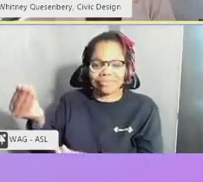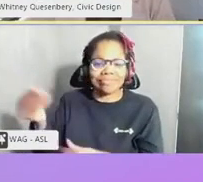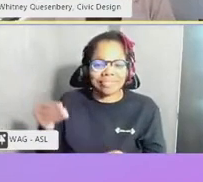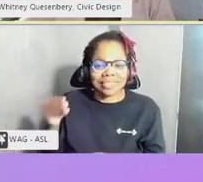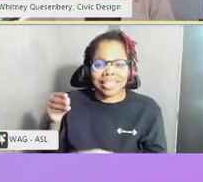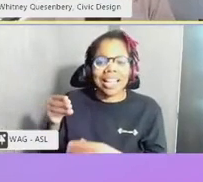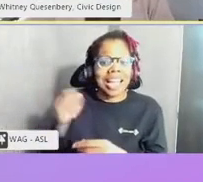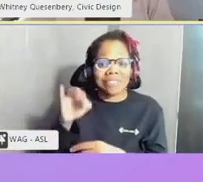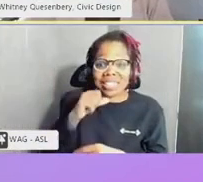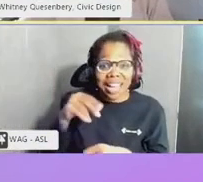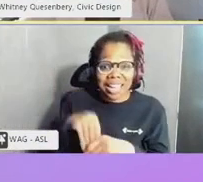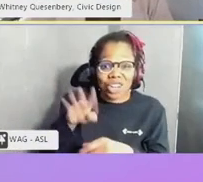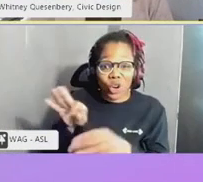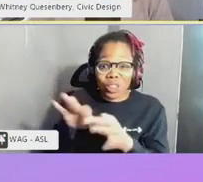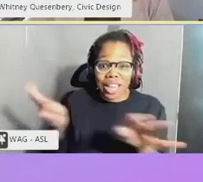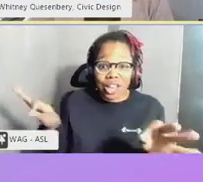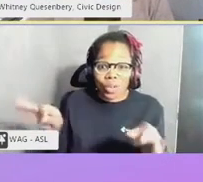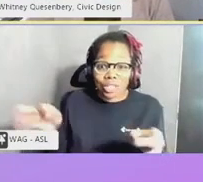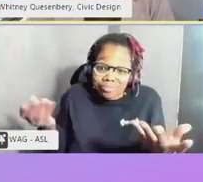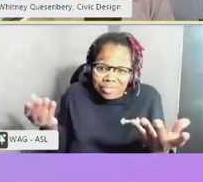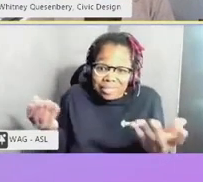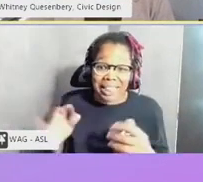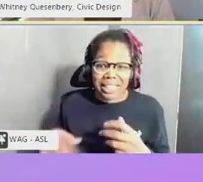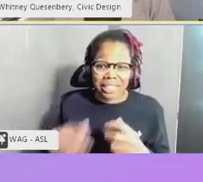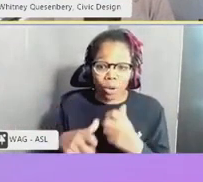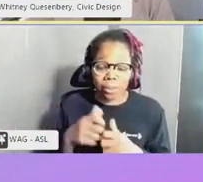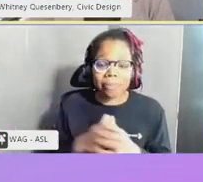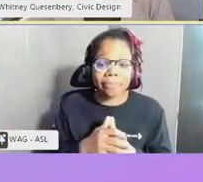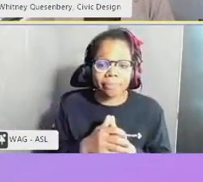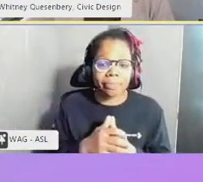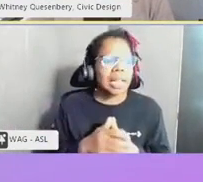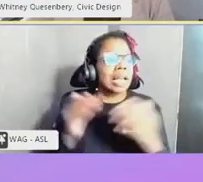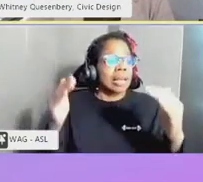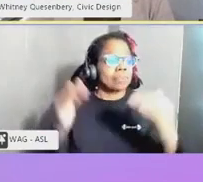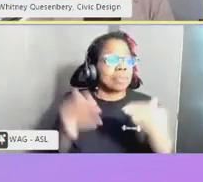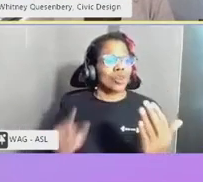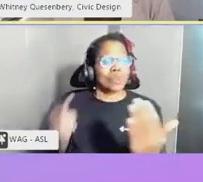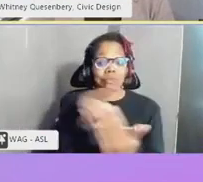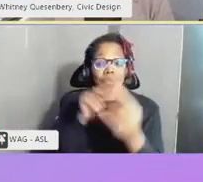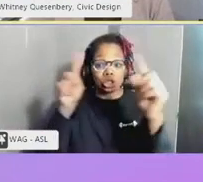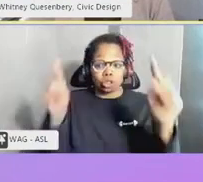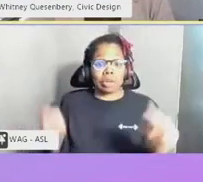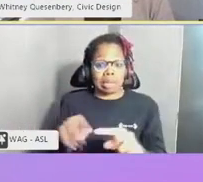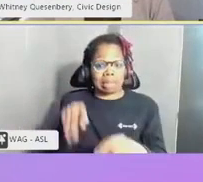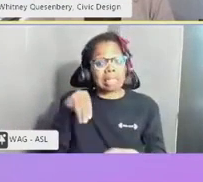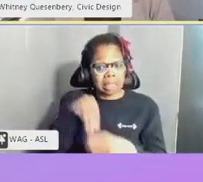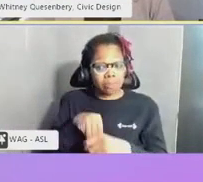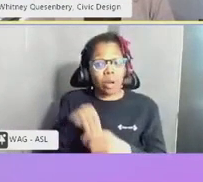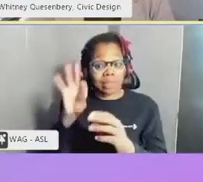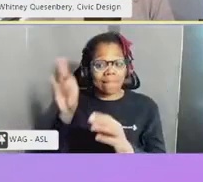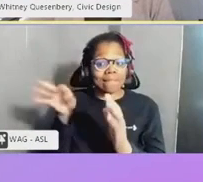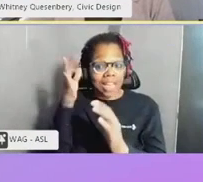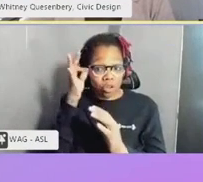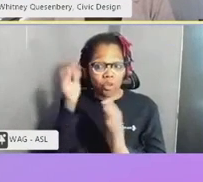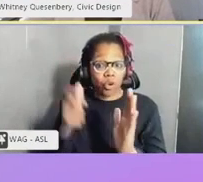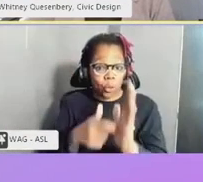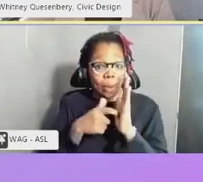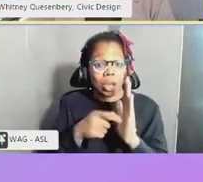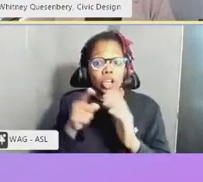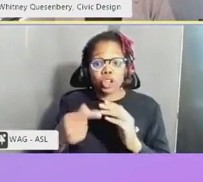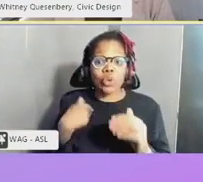english well use it. It's much easier on a screen than on a paper ballot. If a paper ballot is not provided